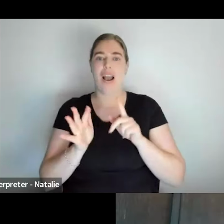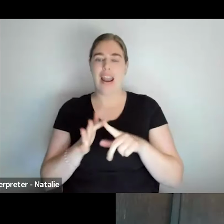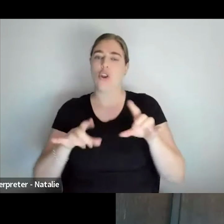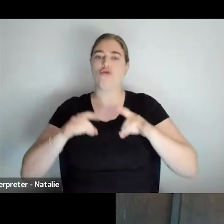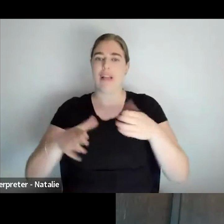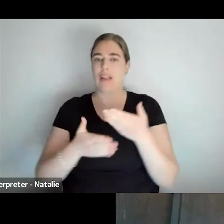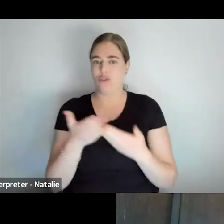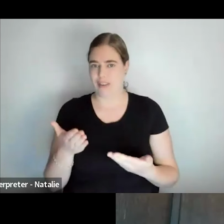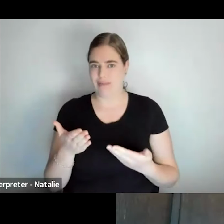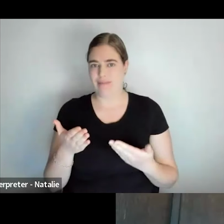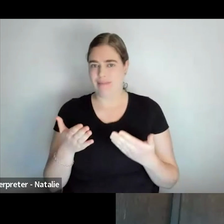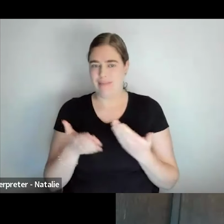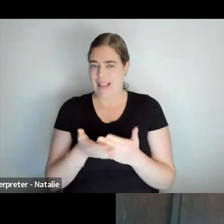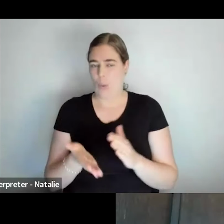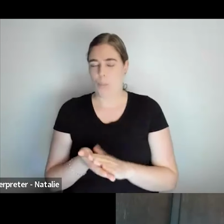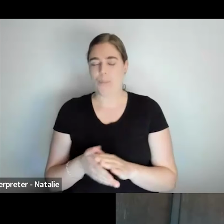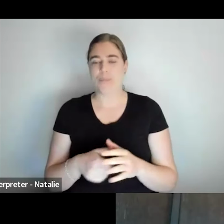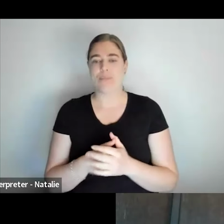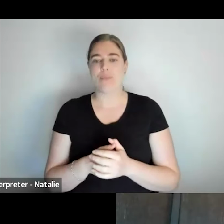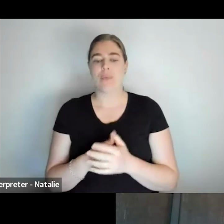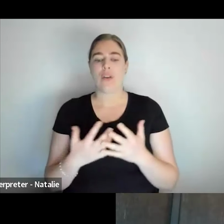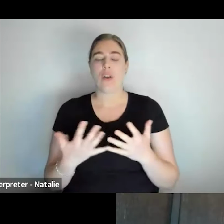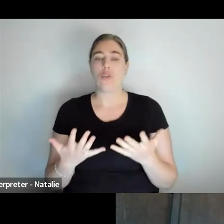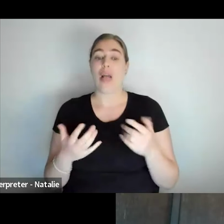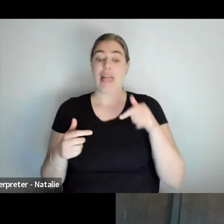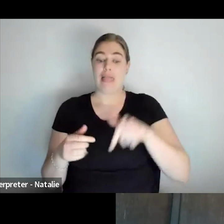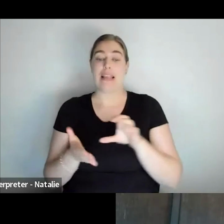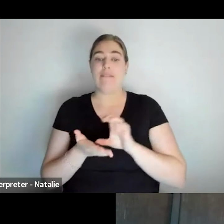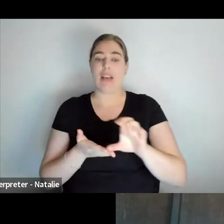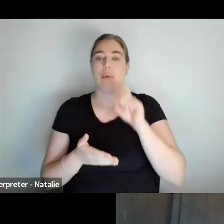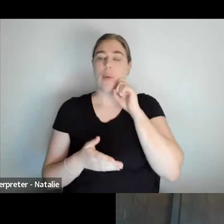So, this investment will support the telling of Australian stories to new audiences,